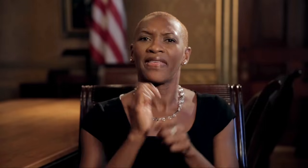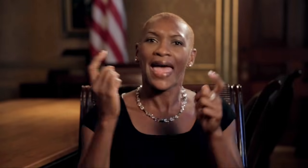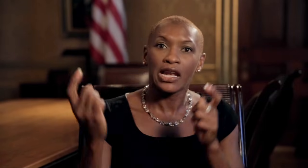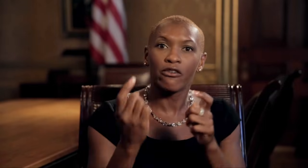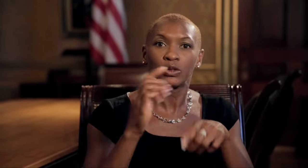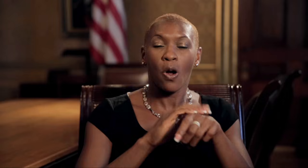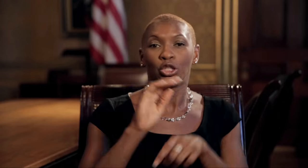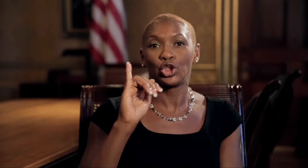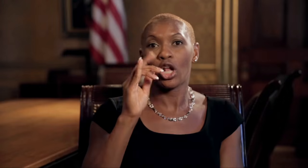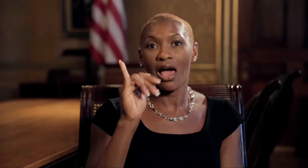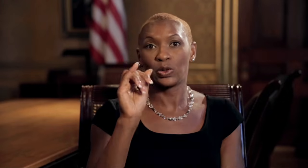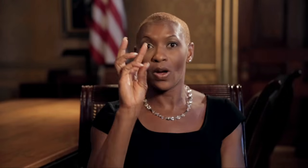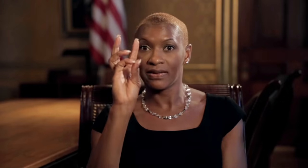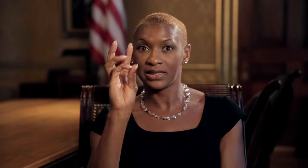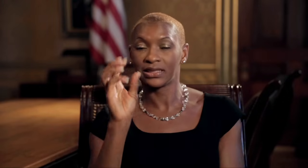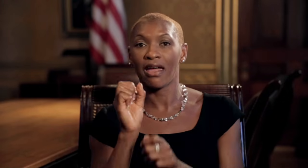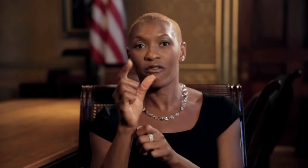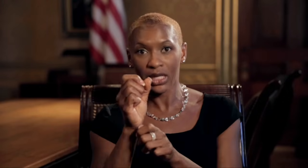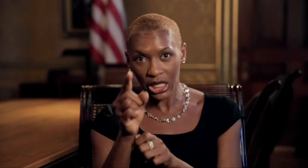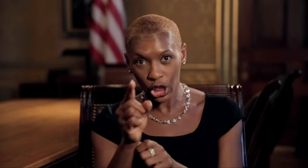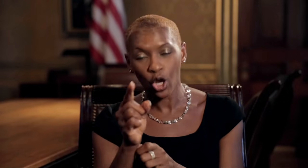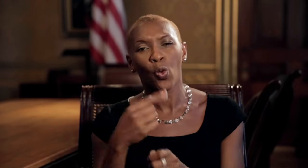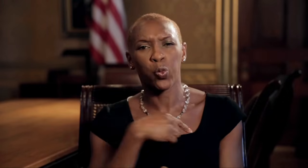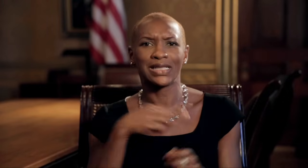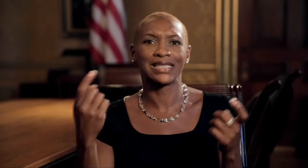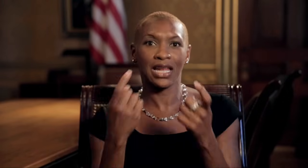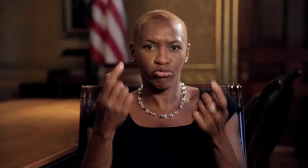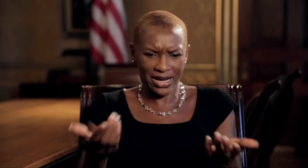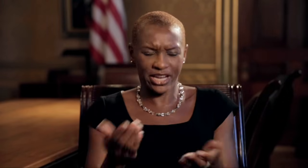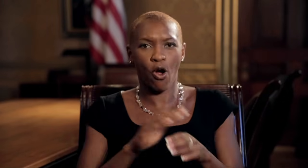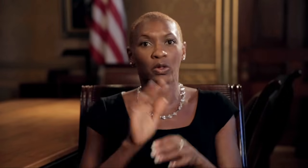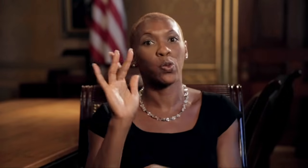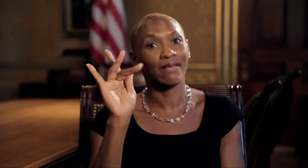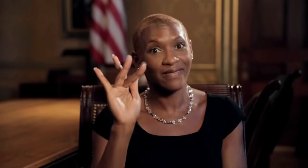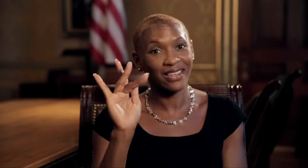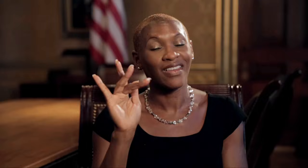The anniversary is on July 26th. We celebrated it here on the 25th.